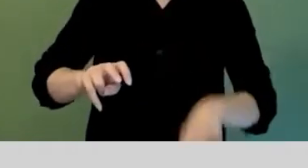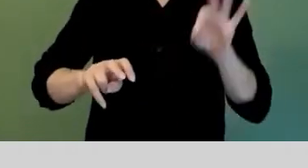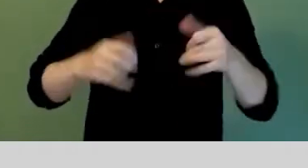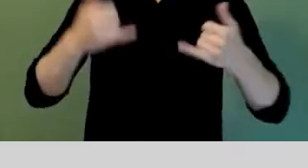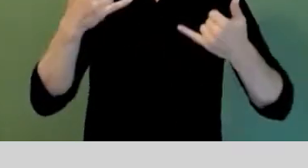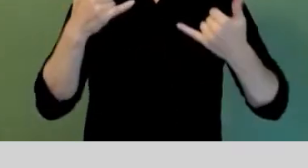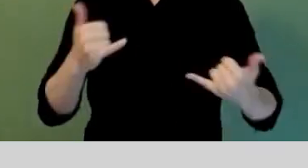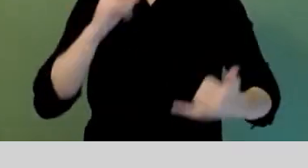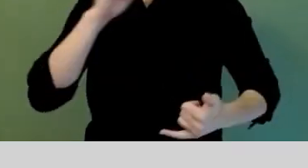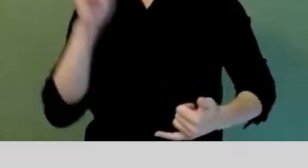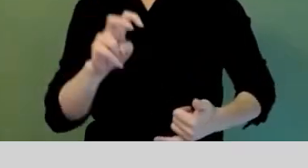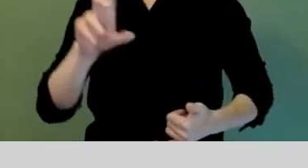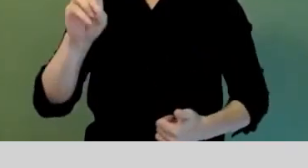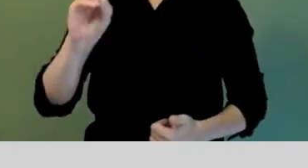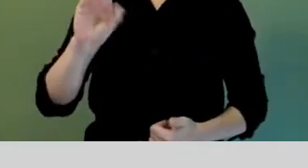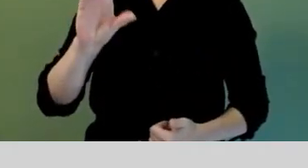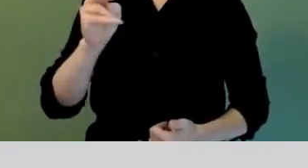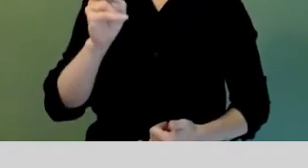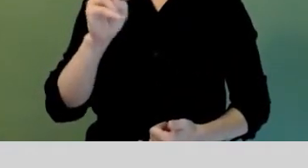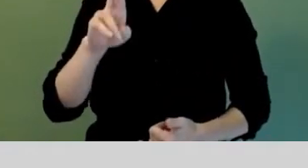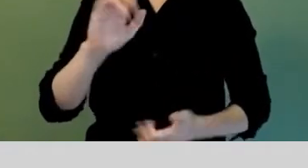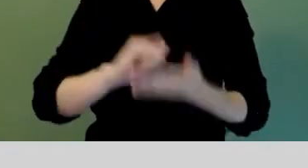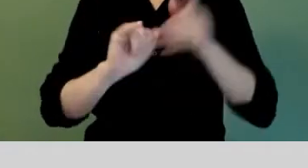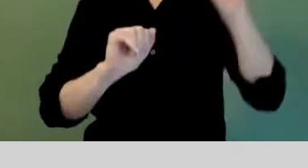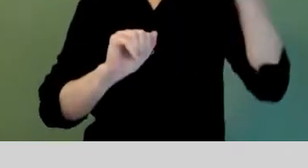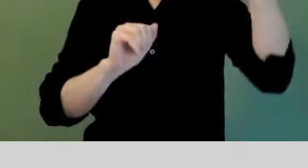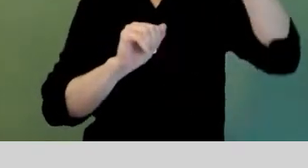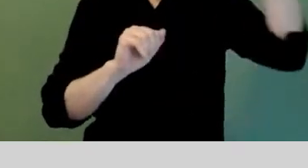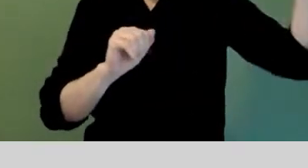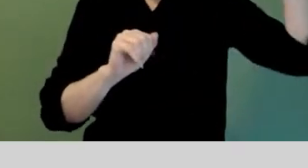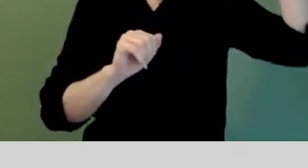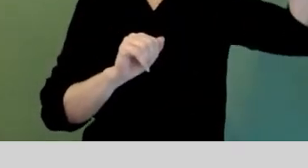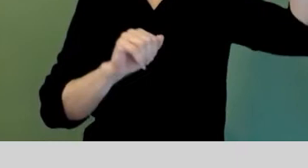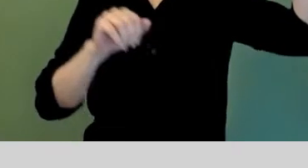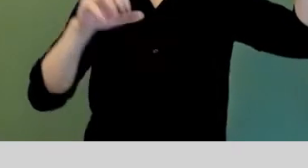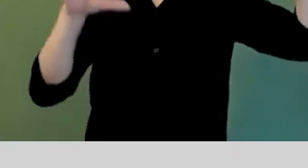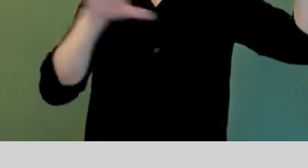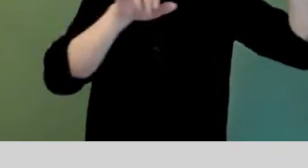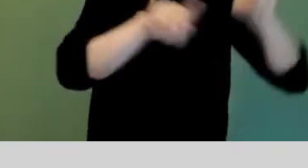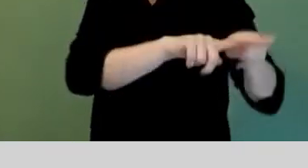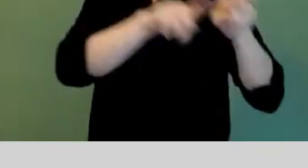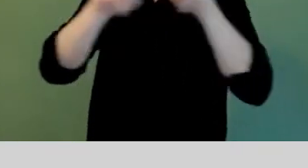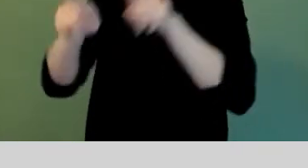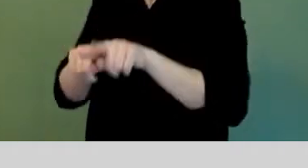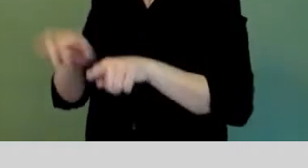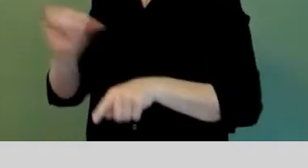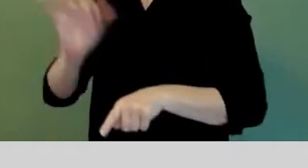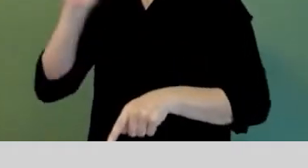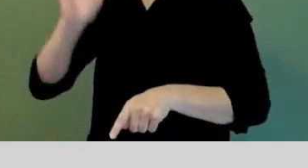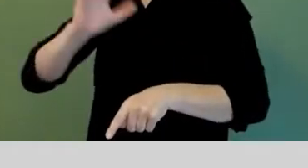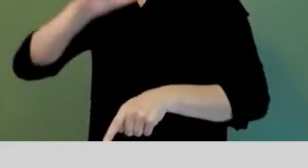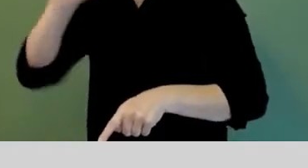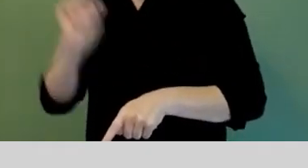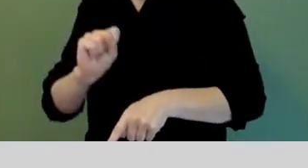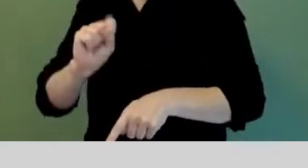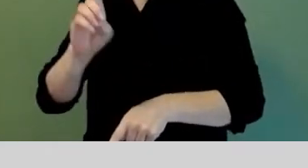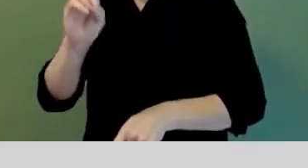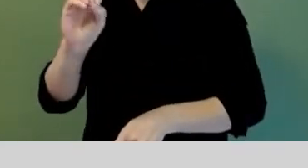that's this bit at the top here is doing the same thing as our more ancient Python decorated function and that's the bit at the bottom.